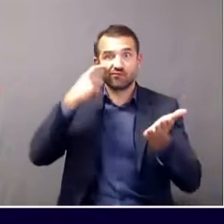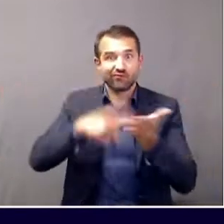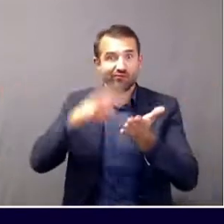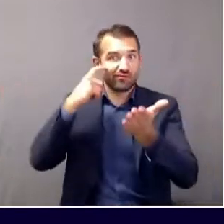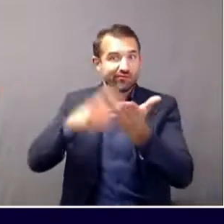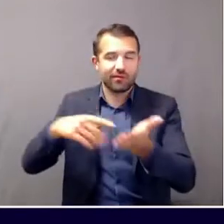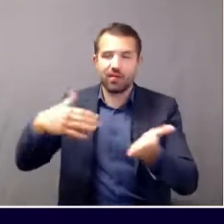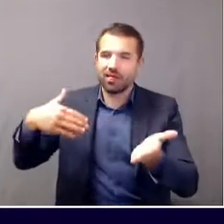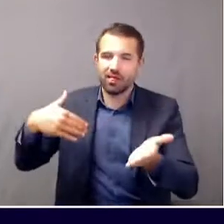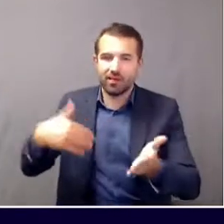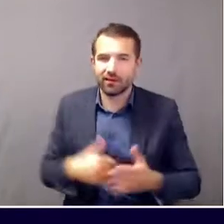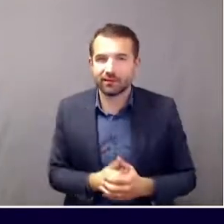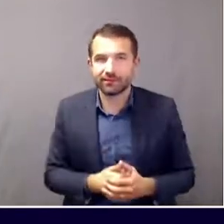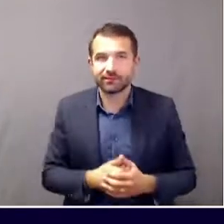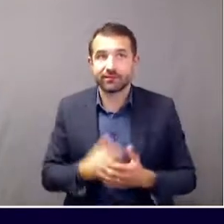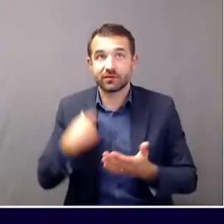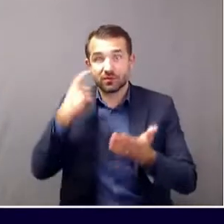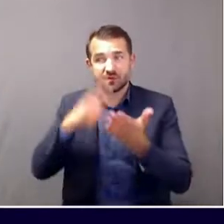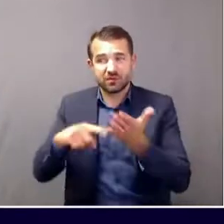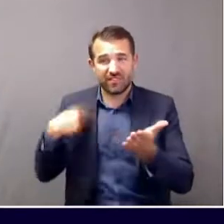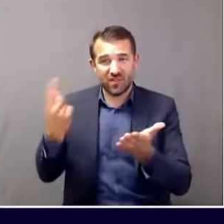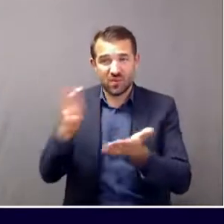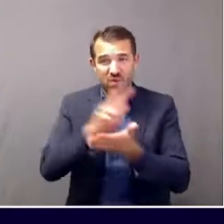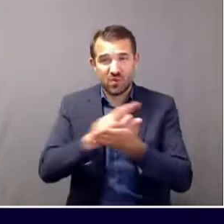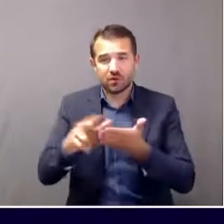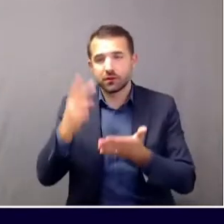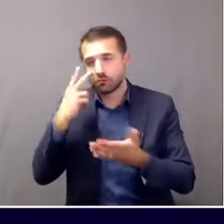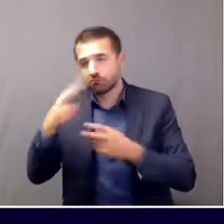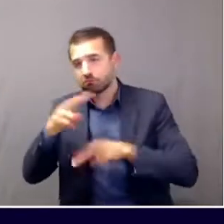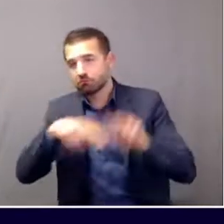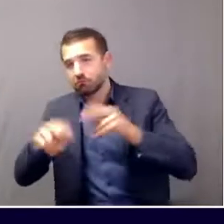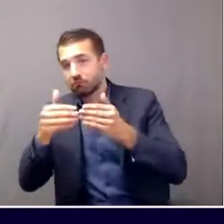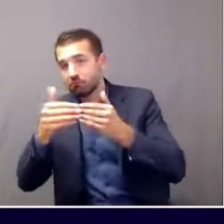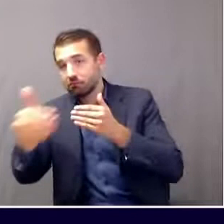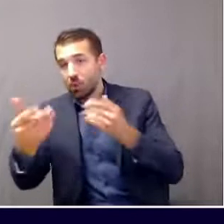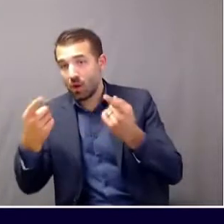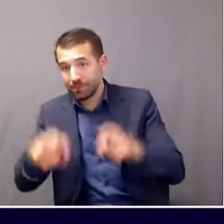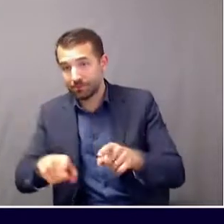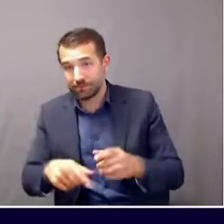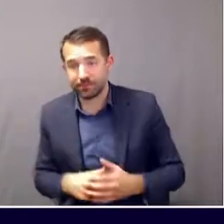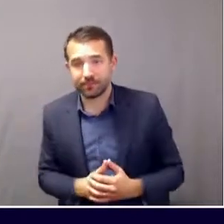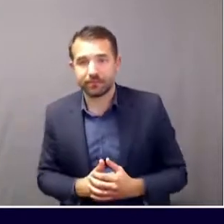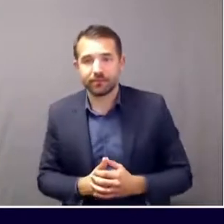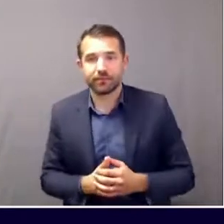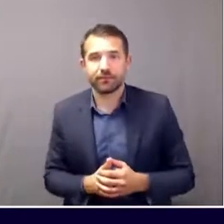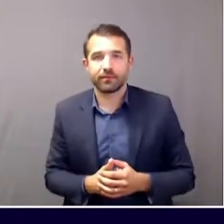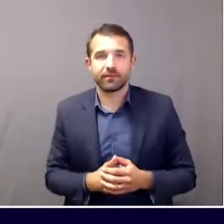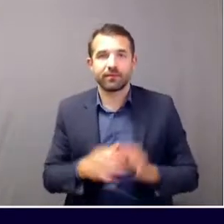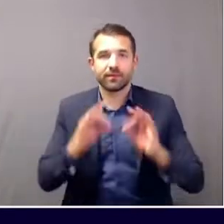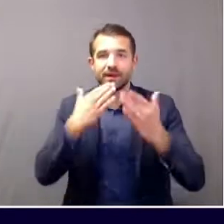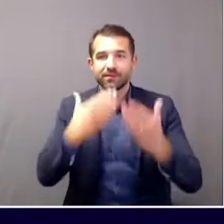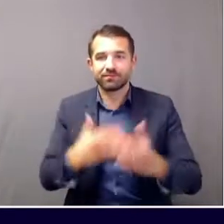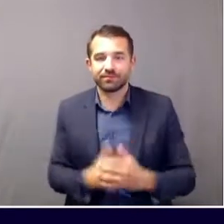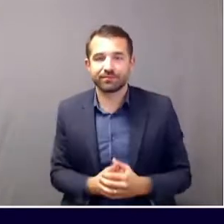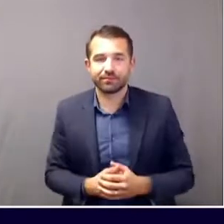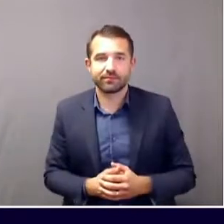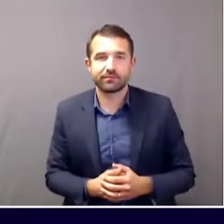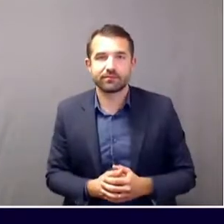that we've observed hi thanks